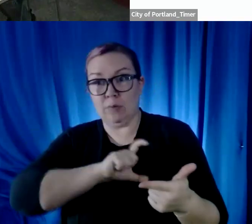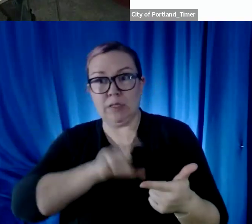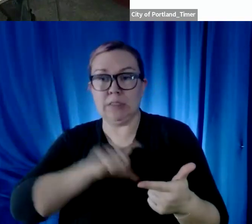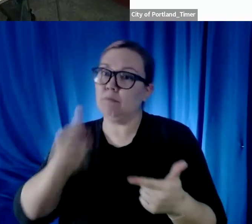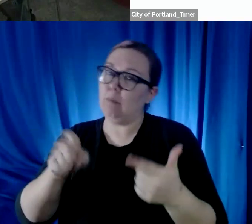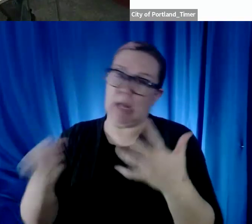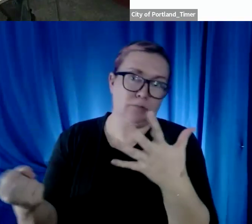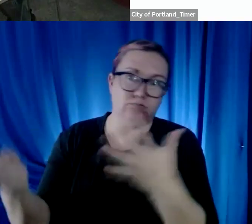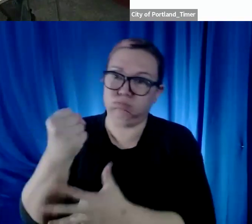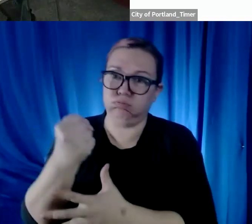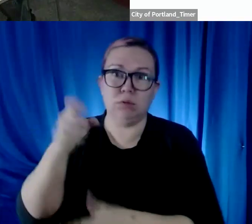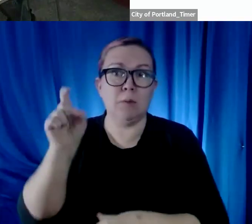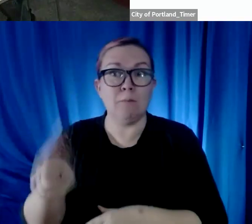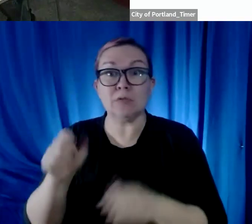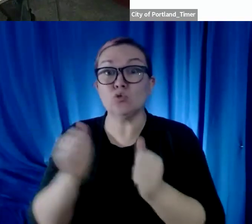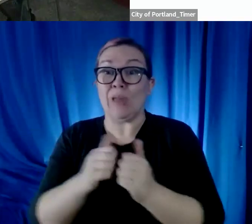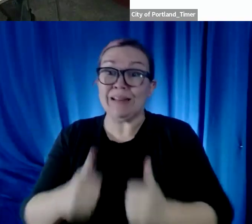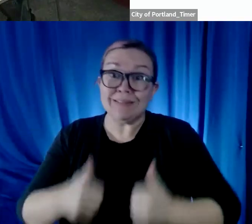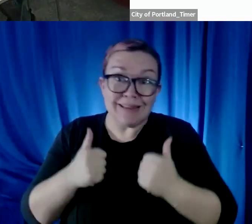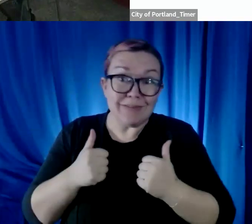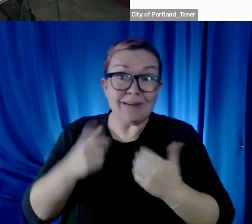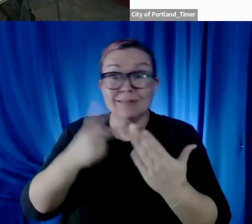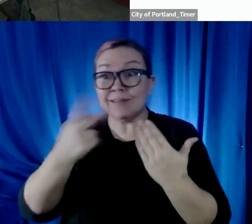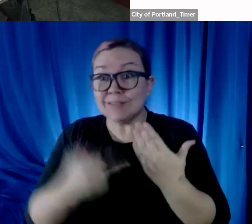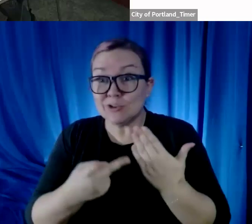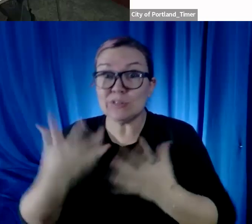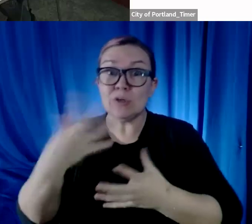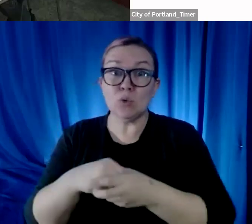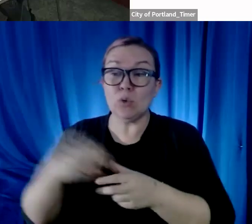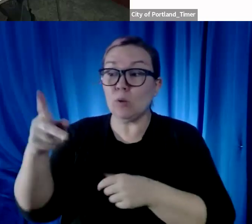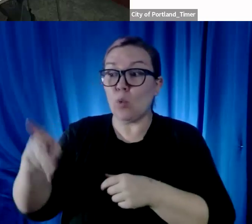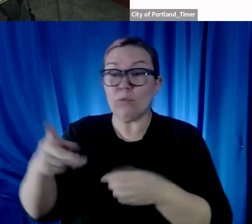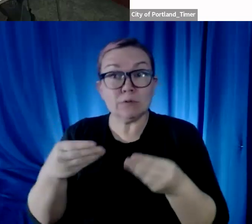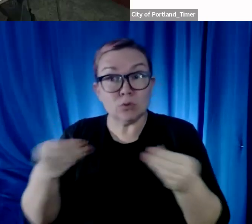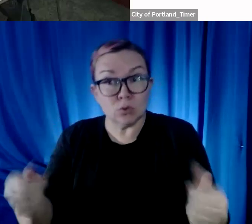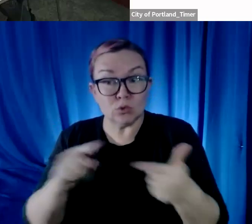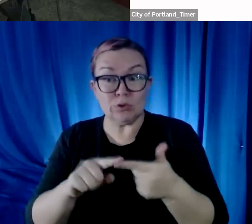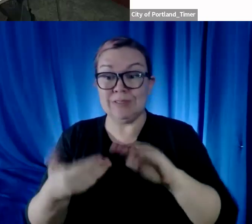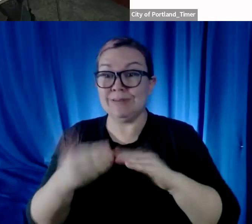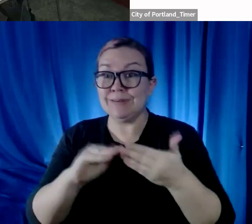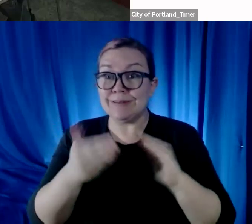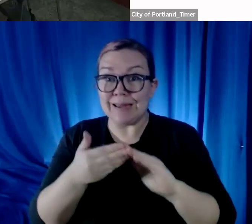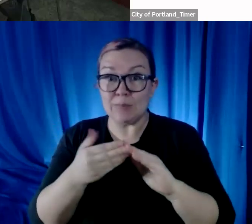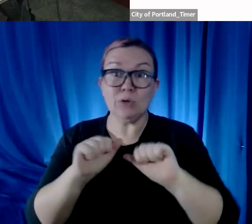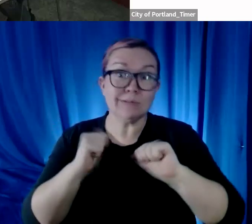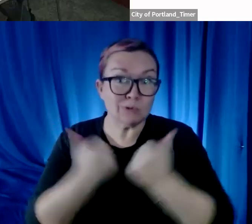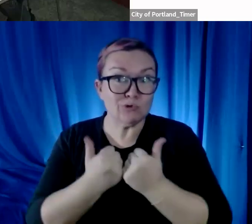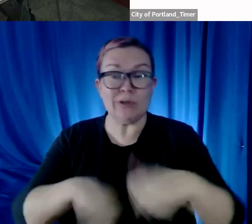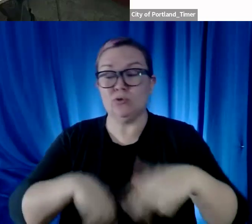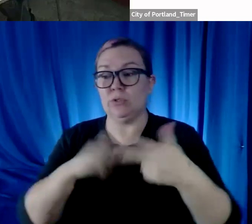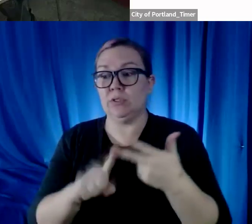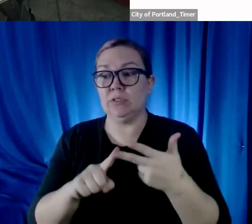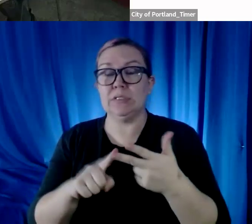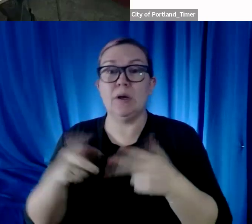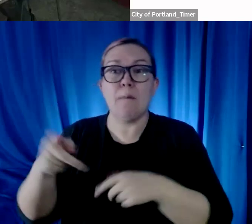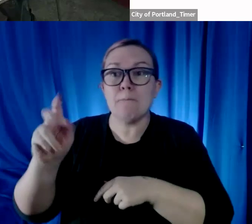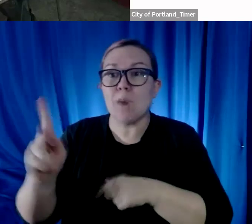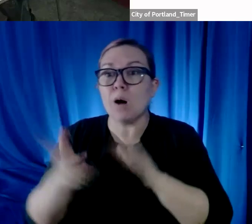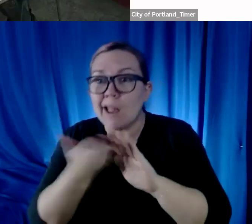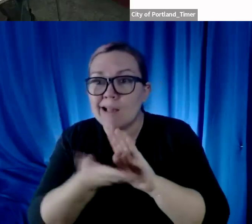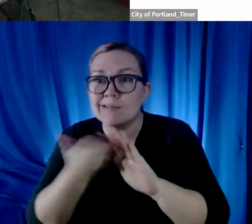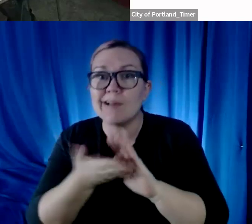Along with livability initiatives, including Portland Solutions. Neighborhoods and neighborhood associations, park maintenance and infrastructure improvements.